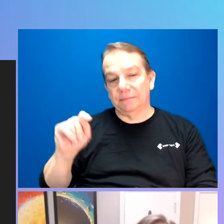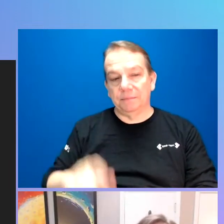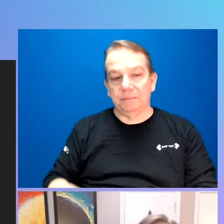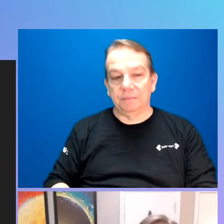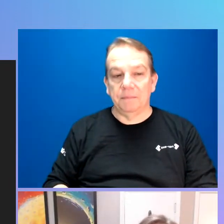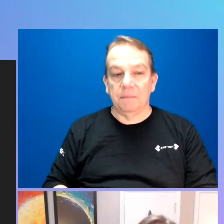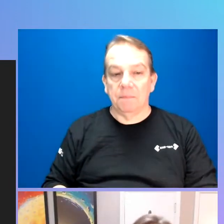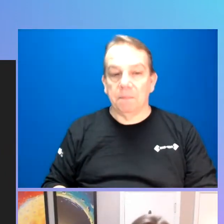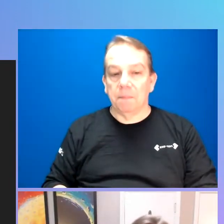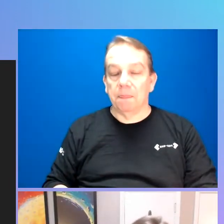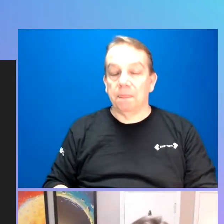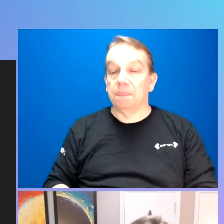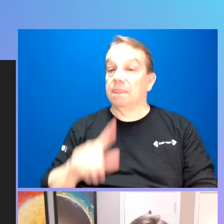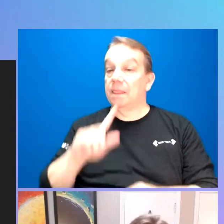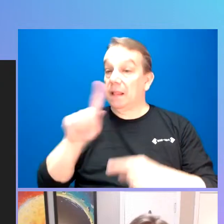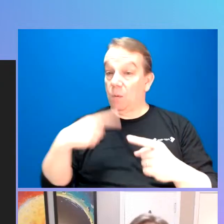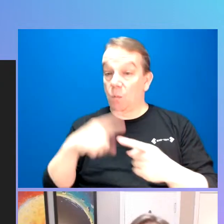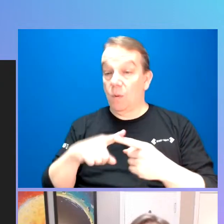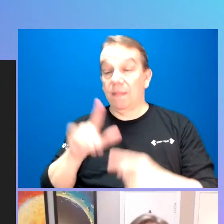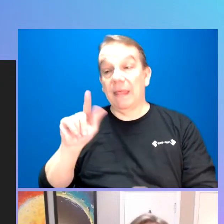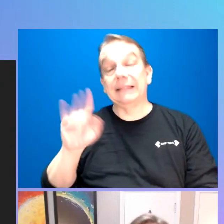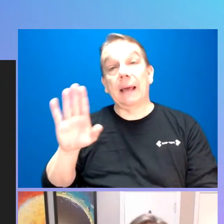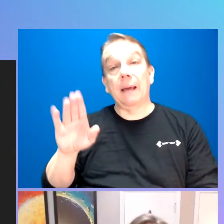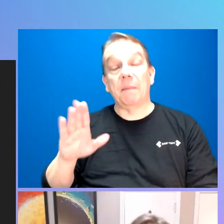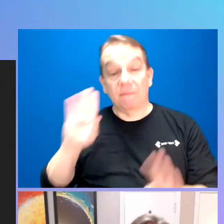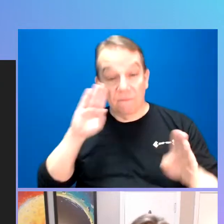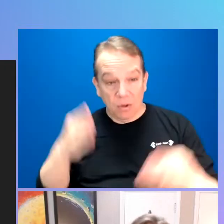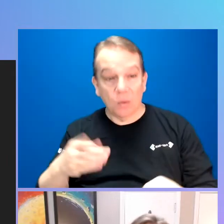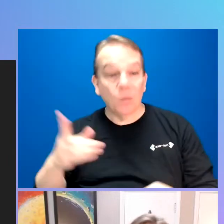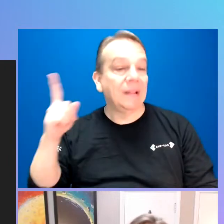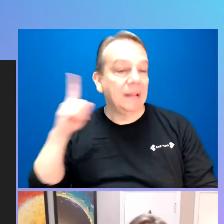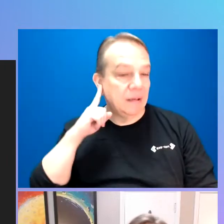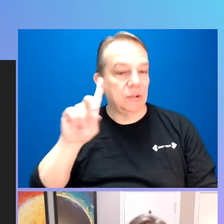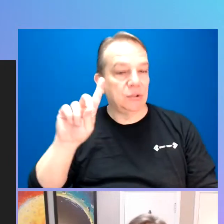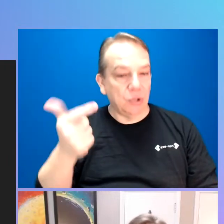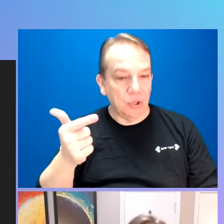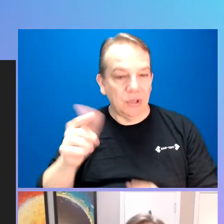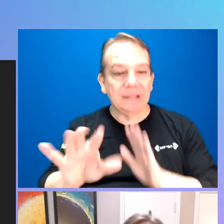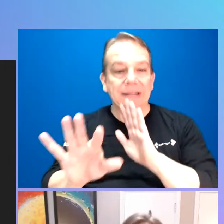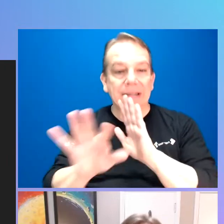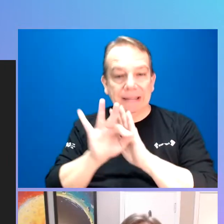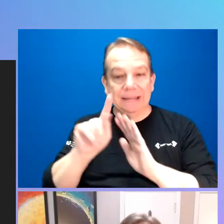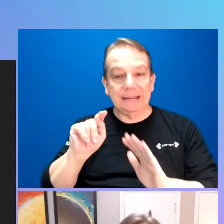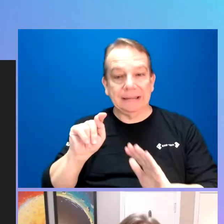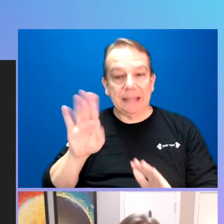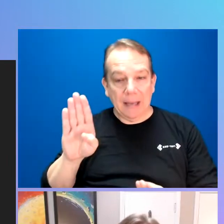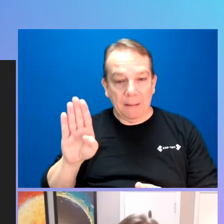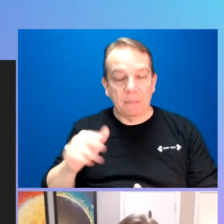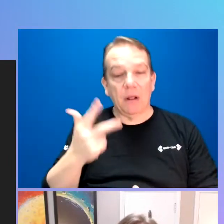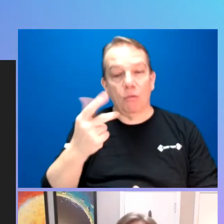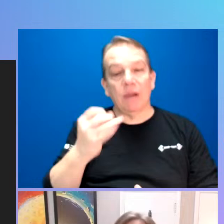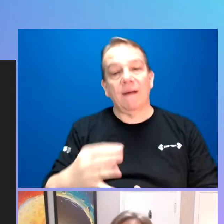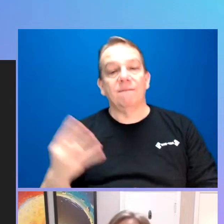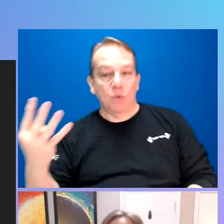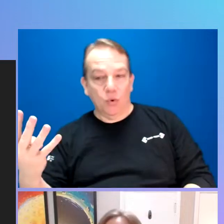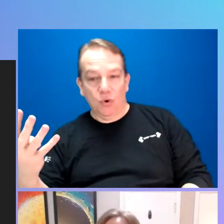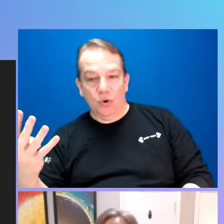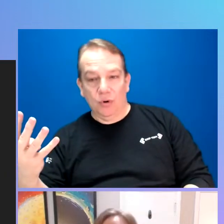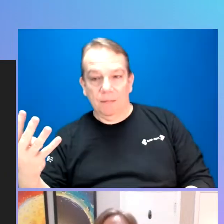that tab is focused, we'll hear dogs sing and tab three of four